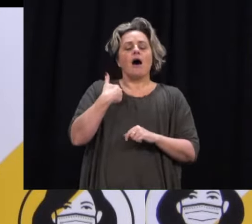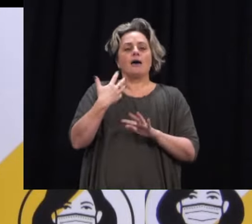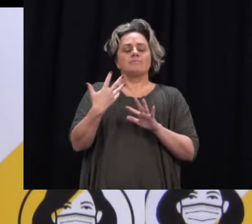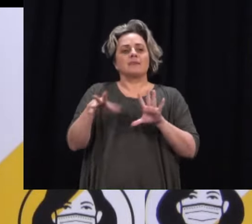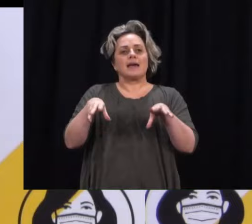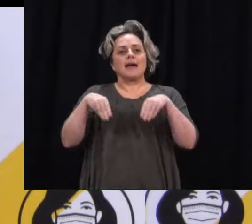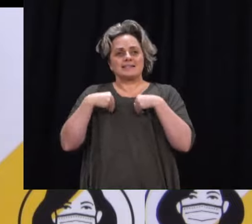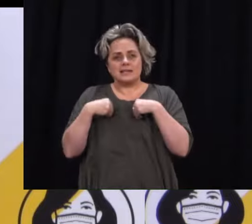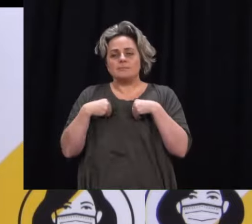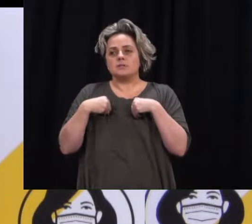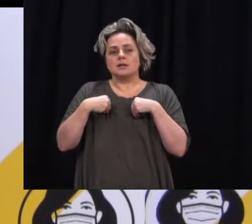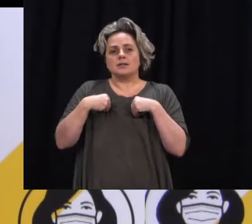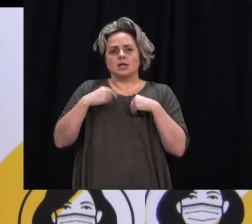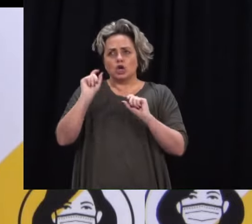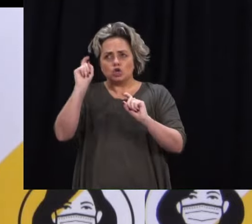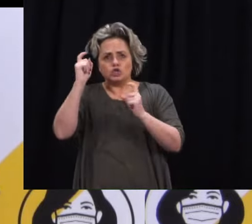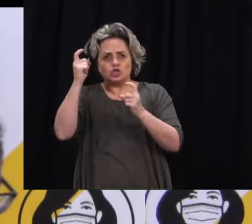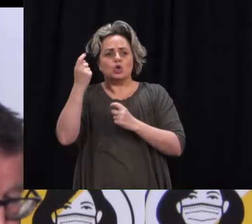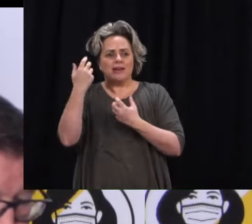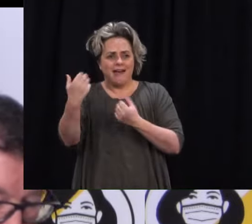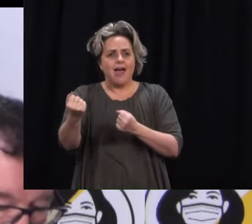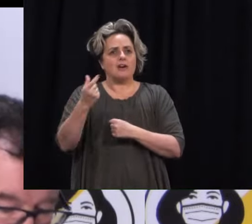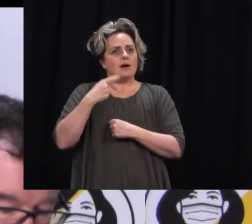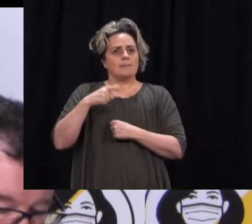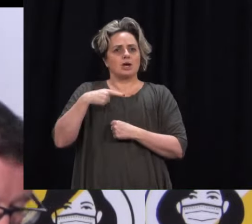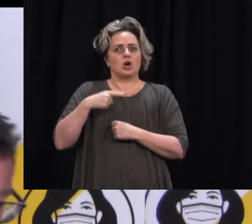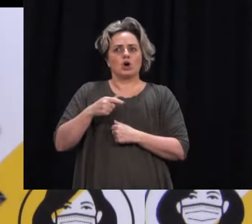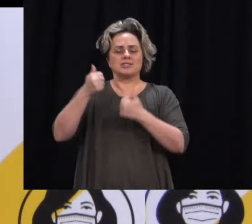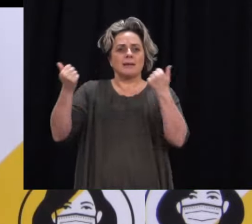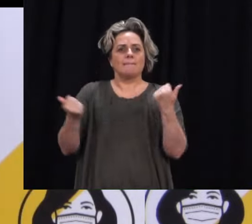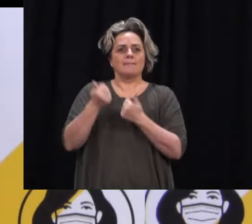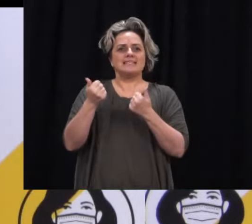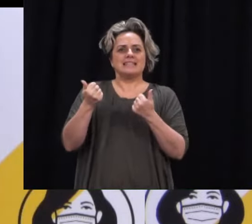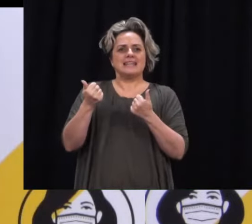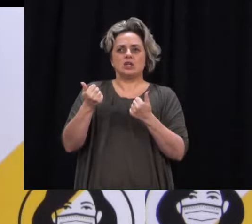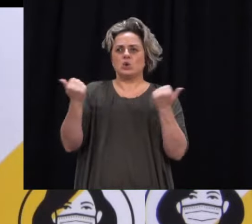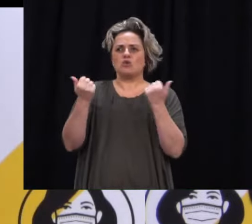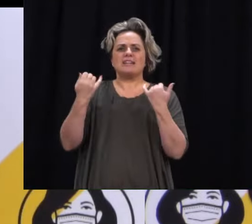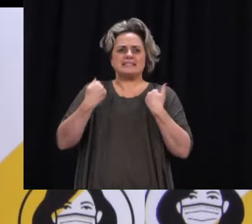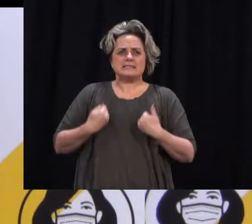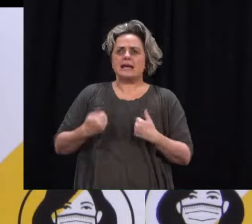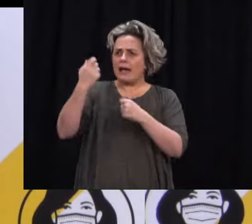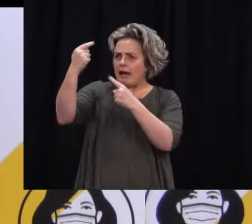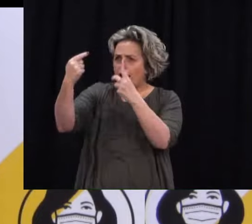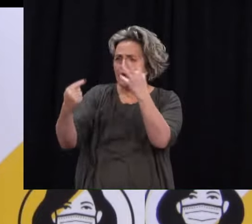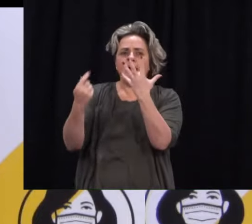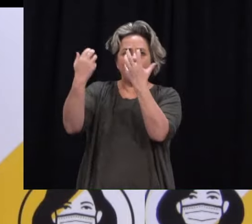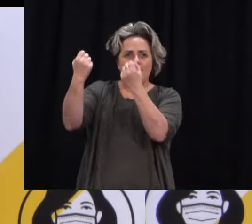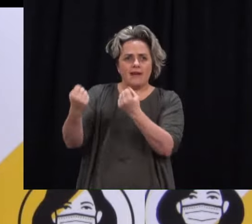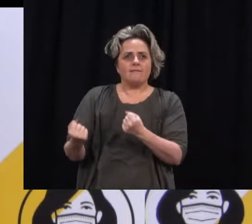focus for us. I recognise the concern about Maori and acknowledge and agree with the concern about our Maori and